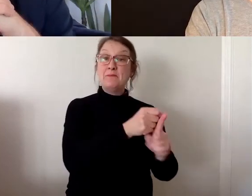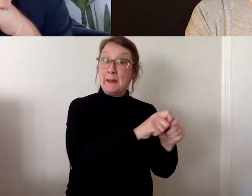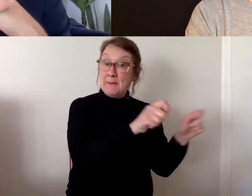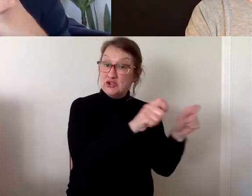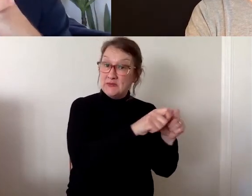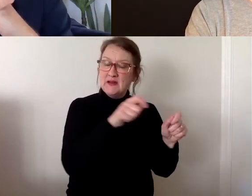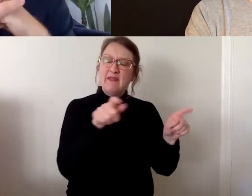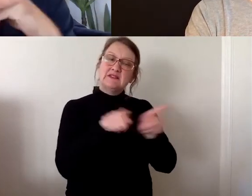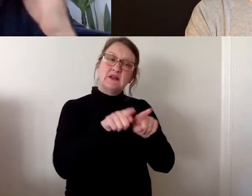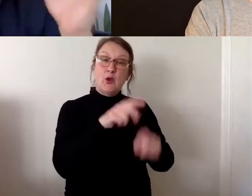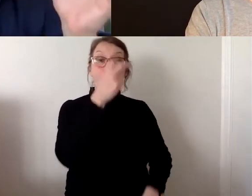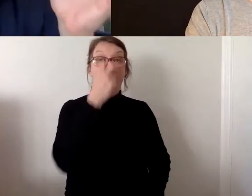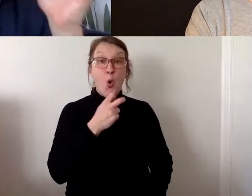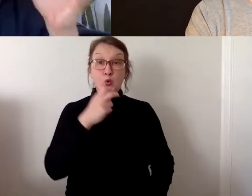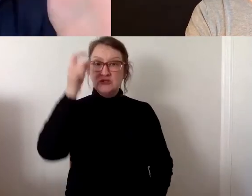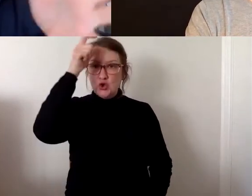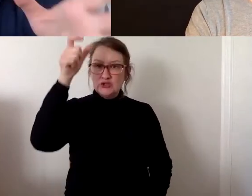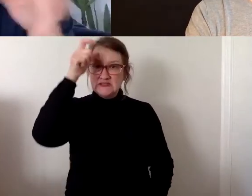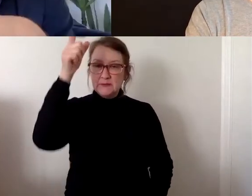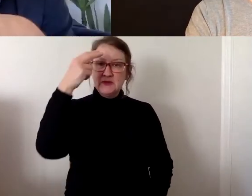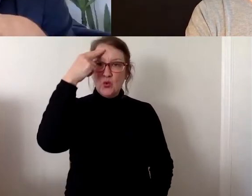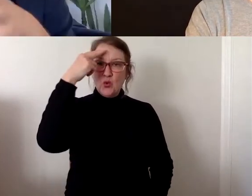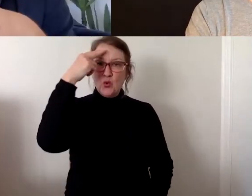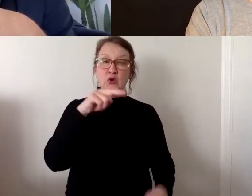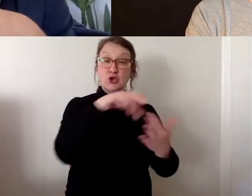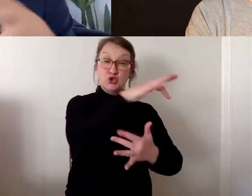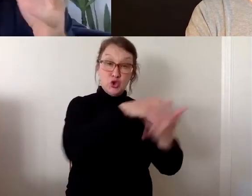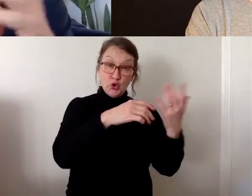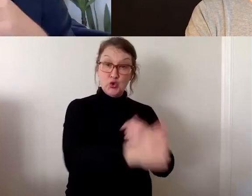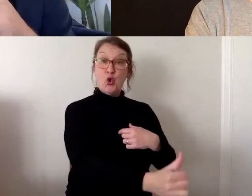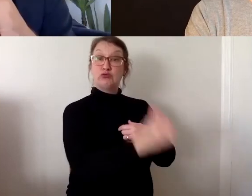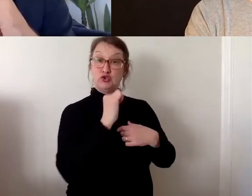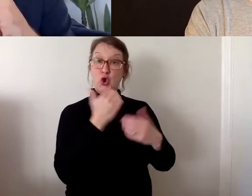old concept called social return on investment, largely - SROI - where